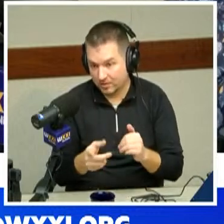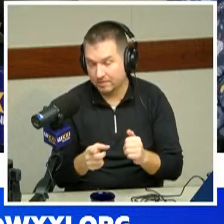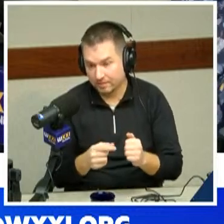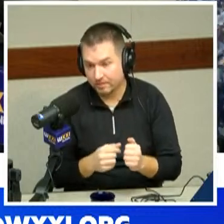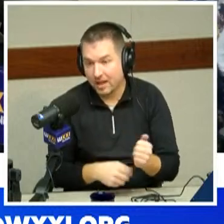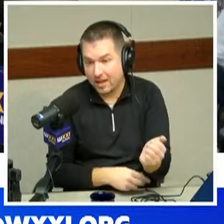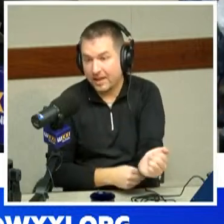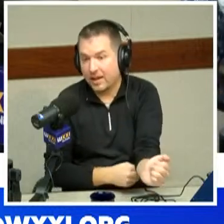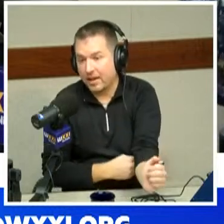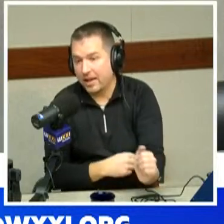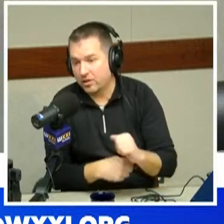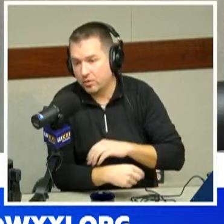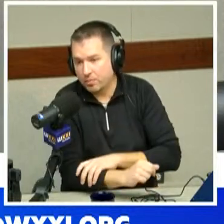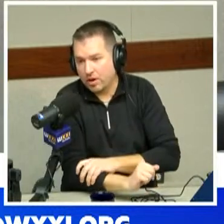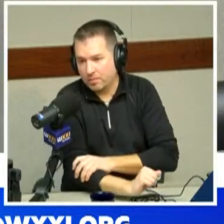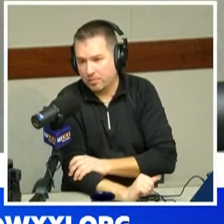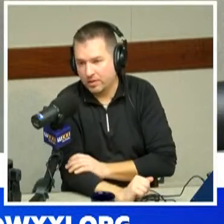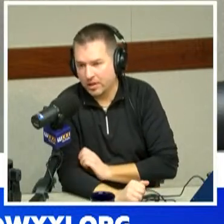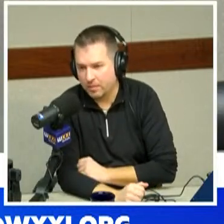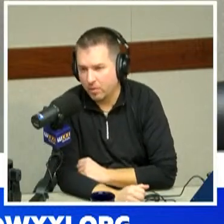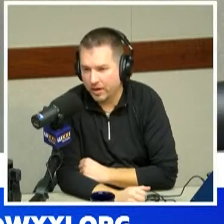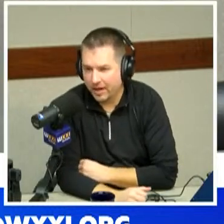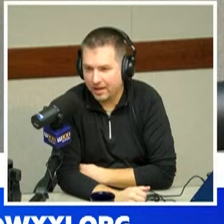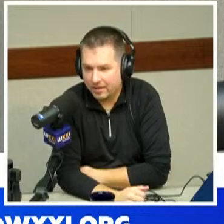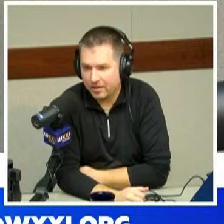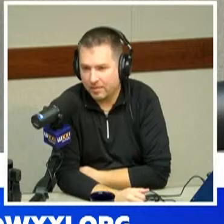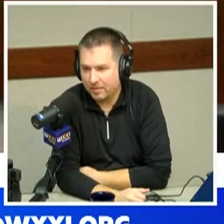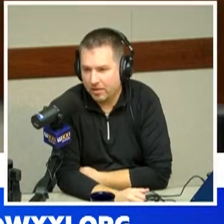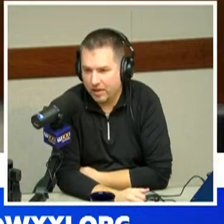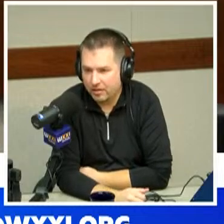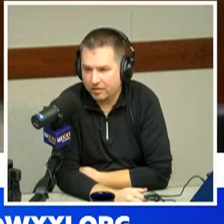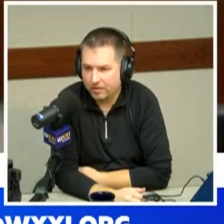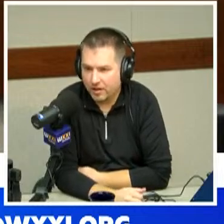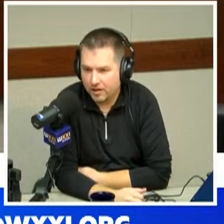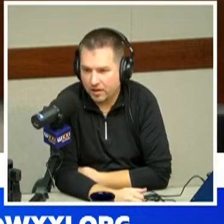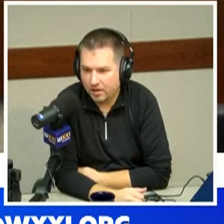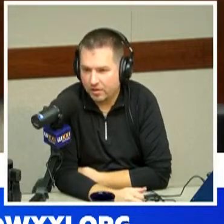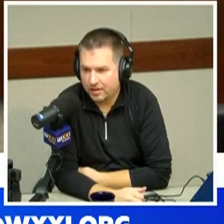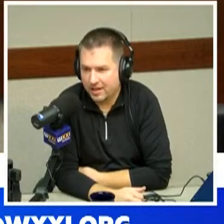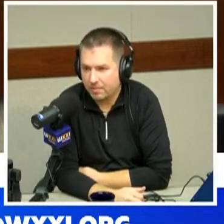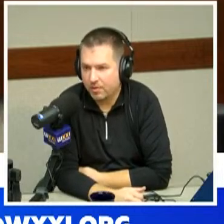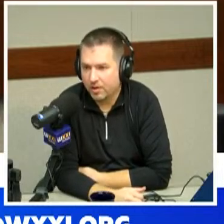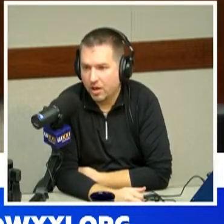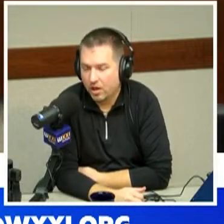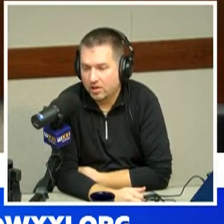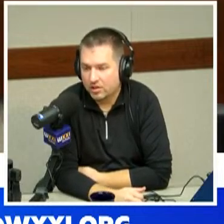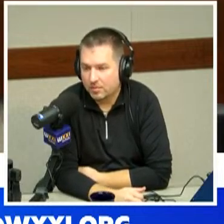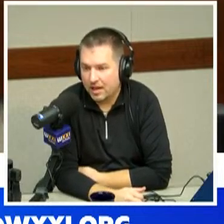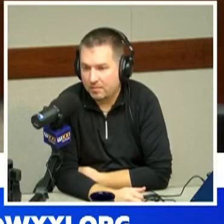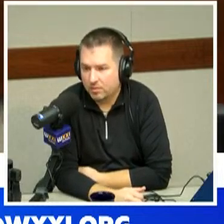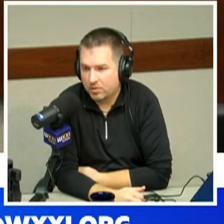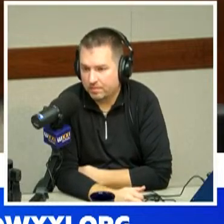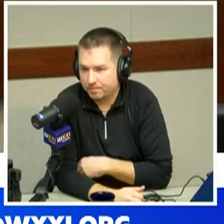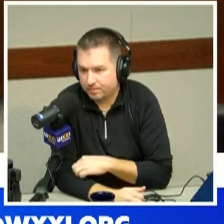um yeah you brought up a really good point and it made me think of uh another example sometimes